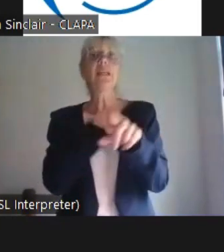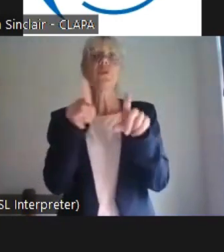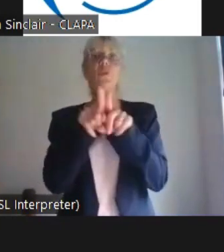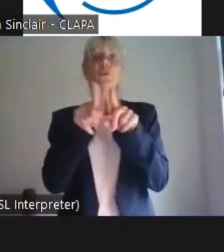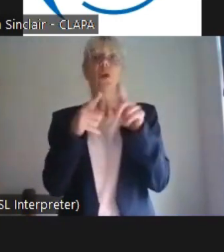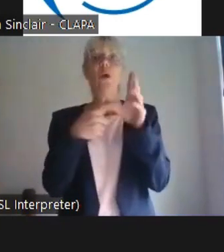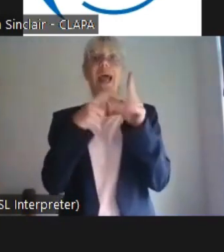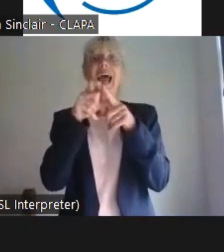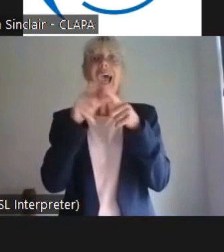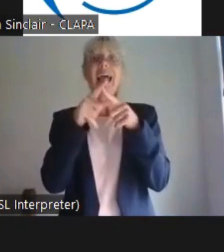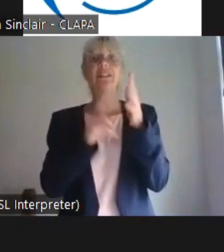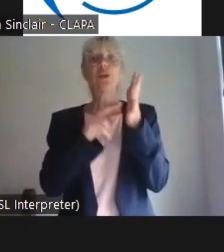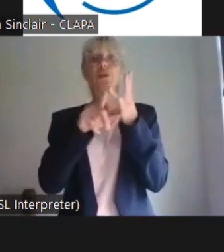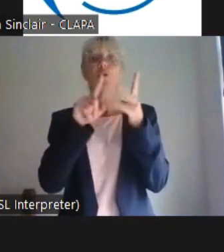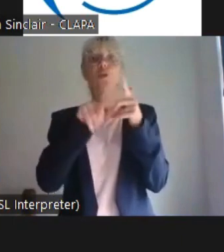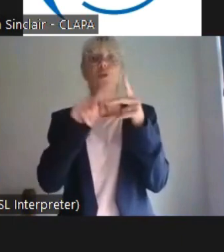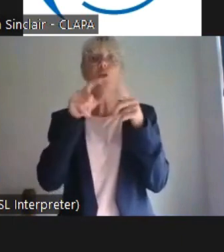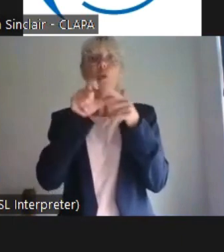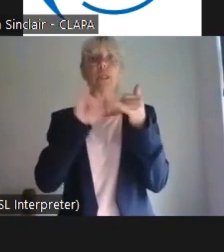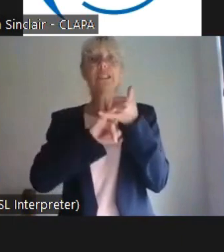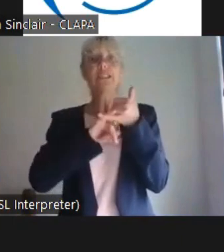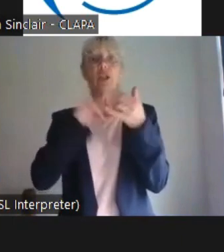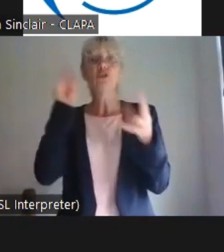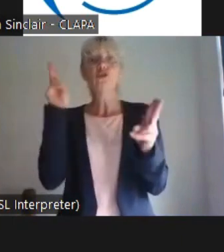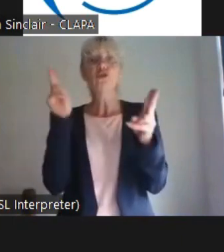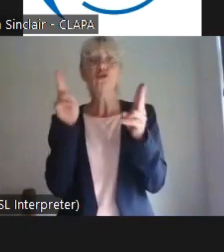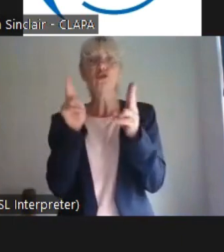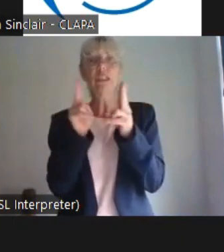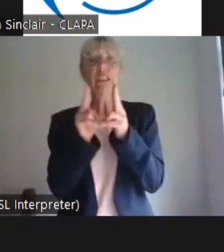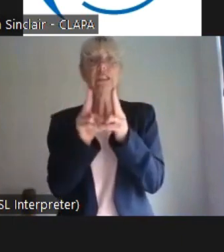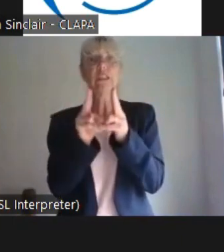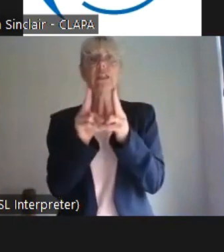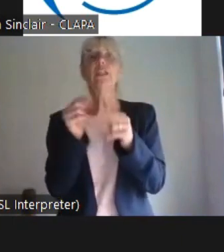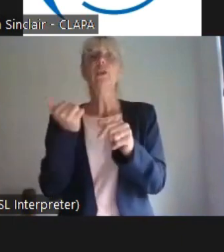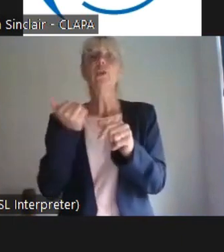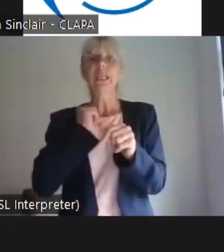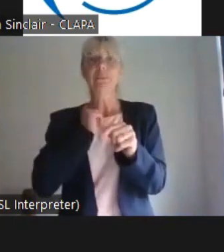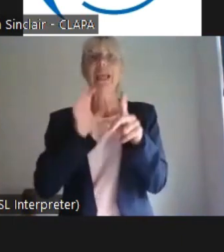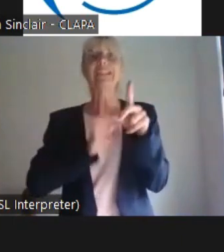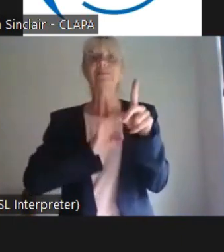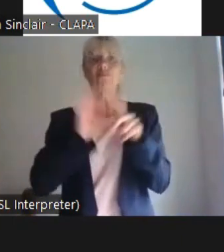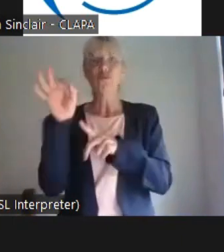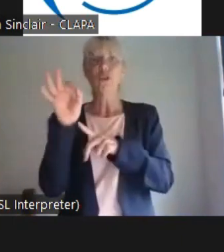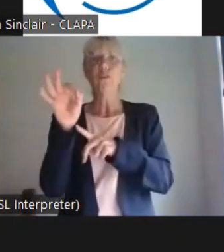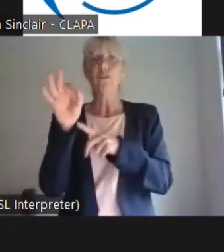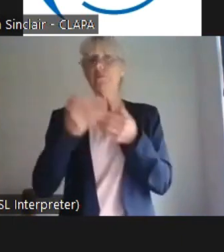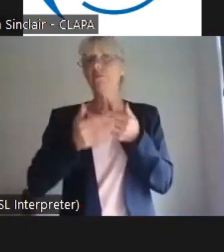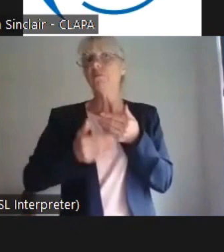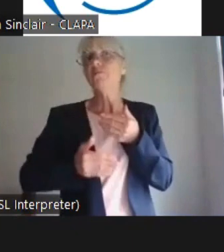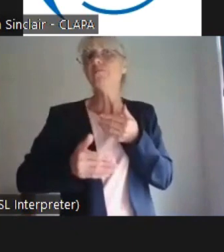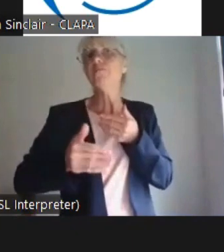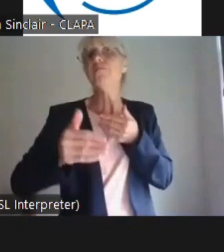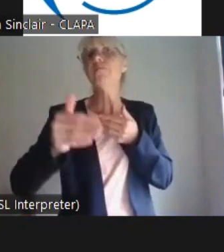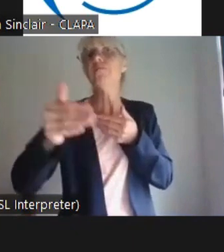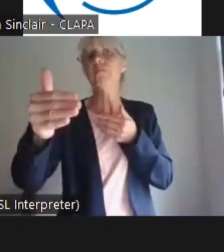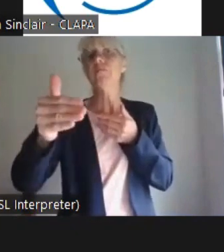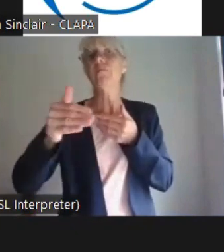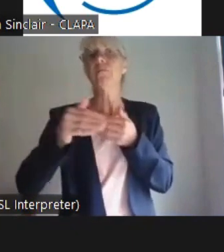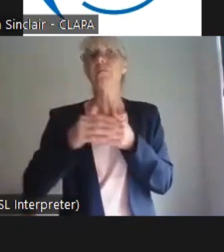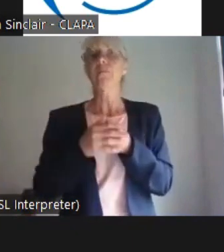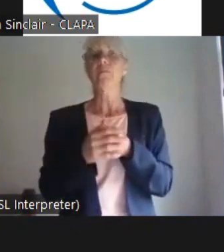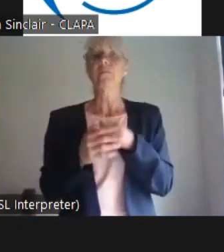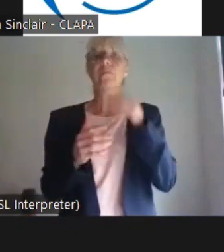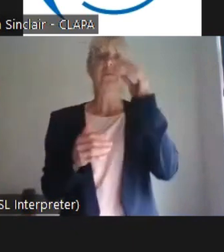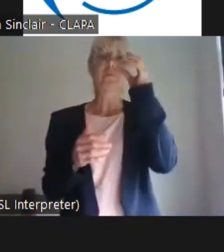um so so we'd expect things to improve going on you know longitudinally as the child grows